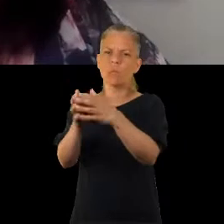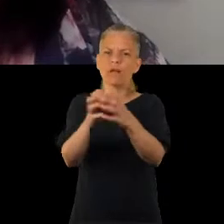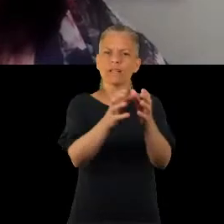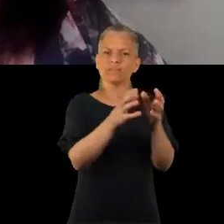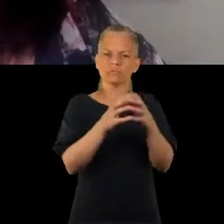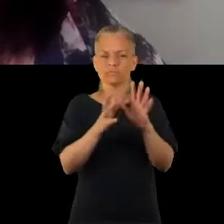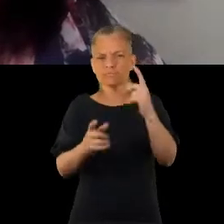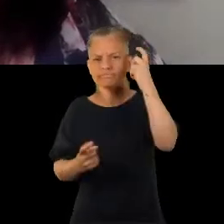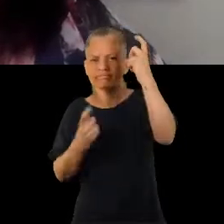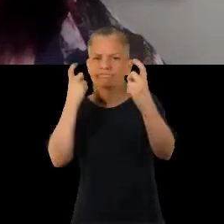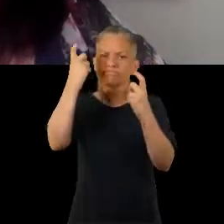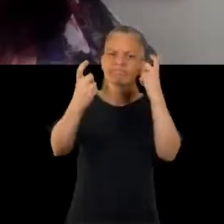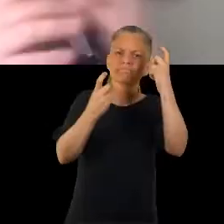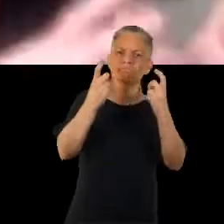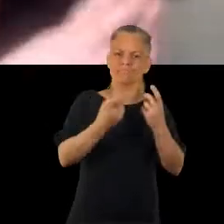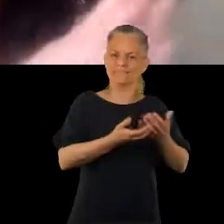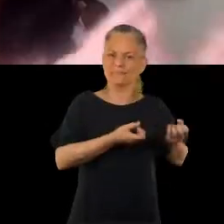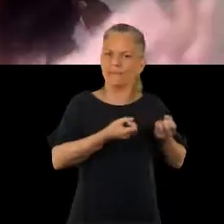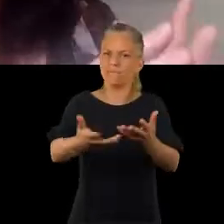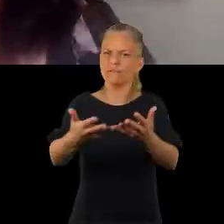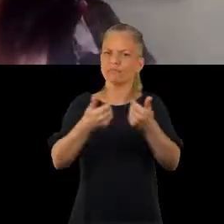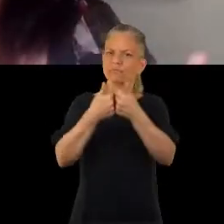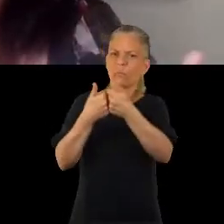the grass roots stuff that’s been developed around peer support specifically.